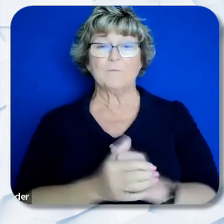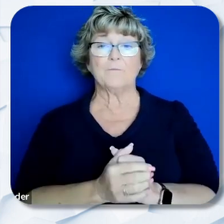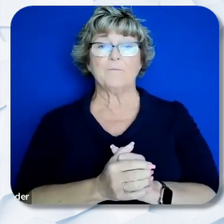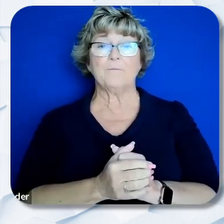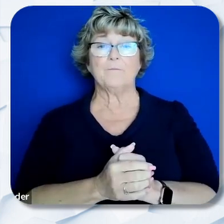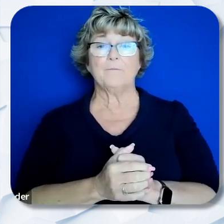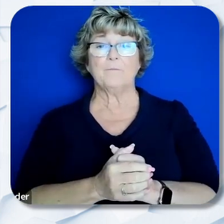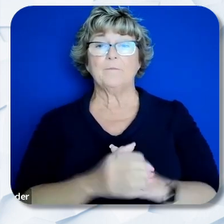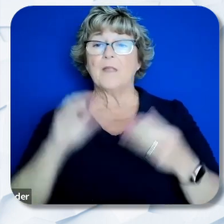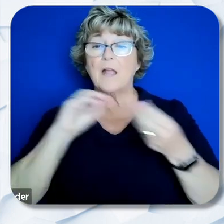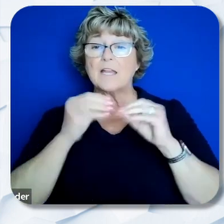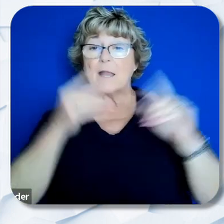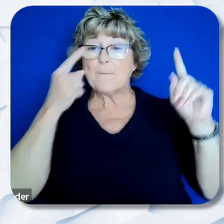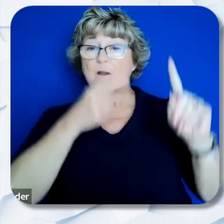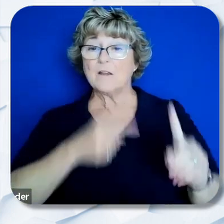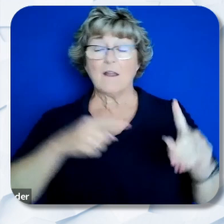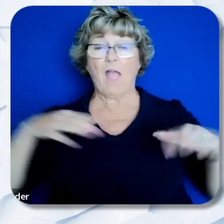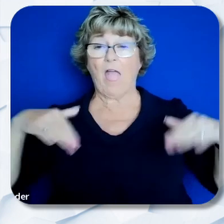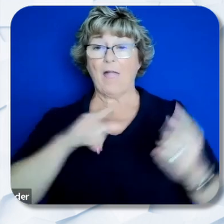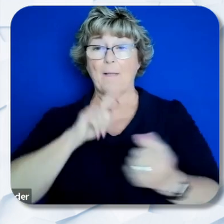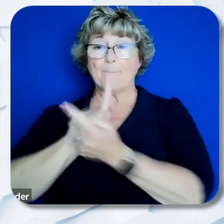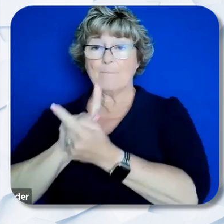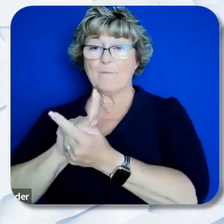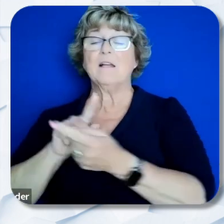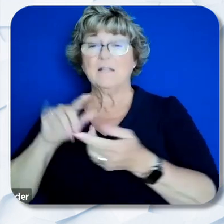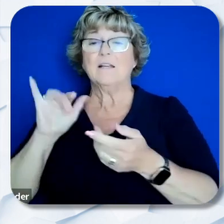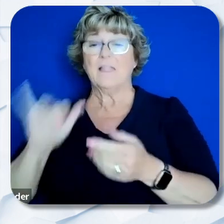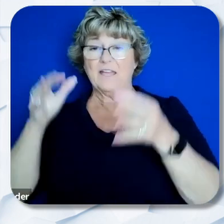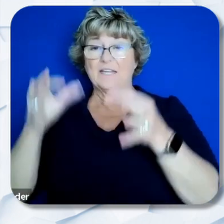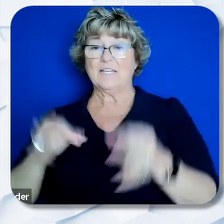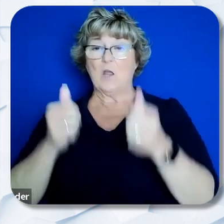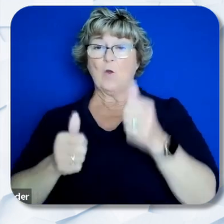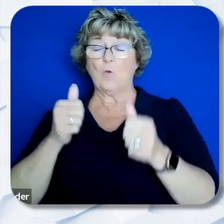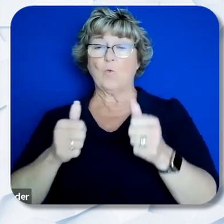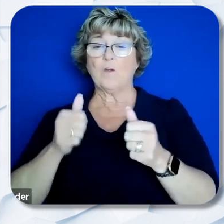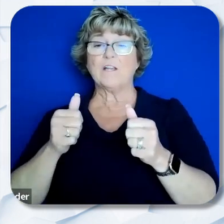of targets not met ultimately determines what level of Targeted review. For performance